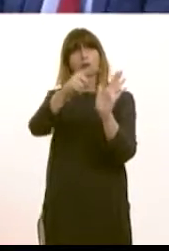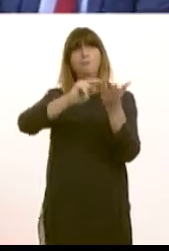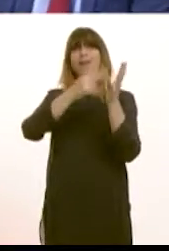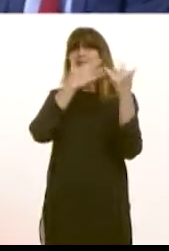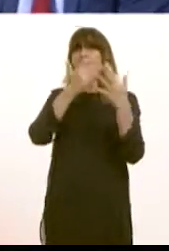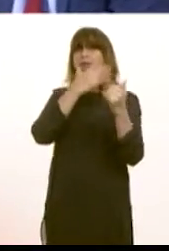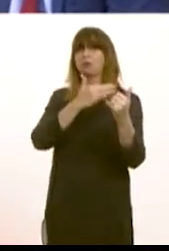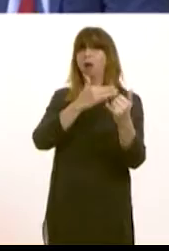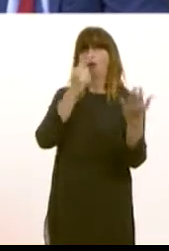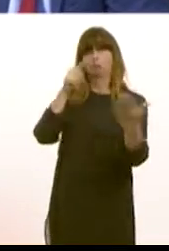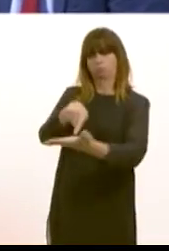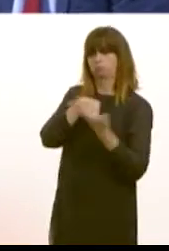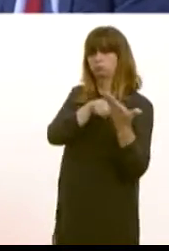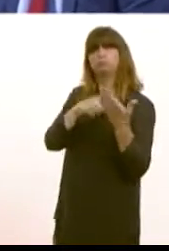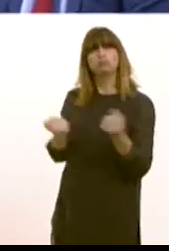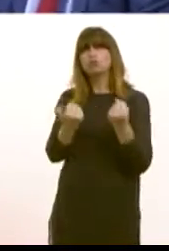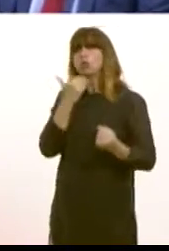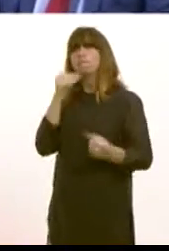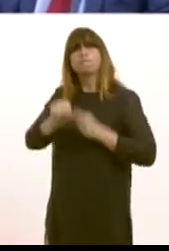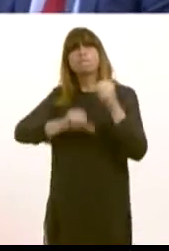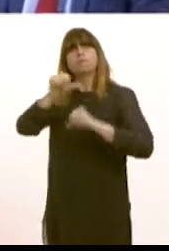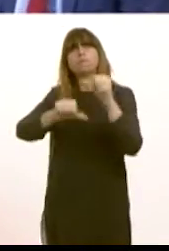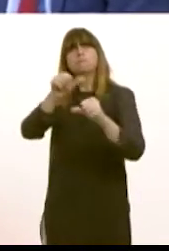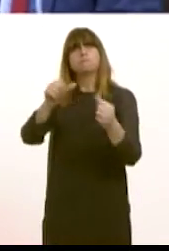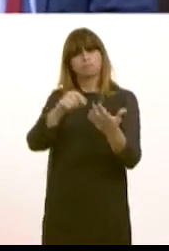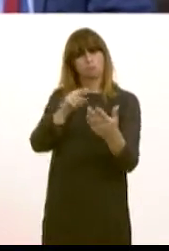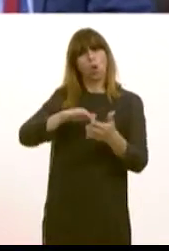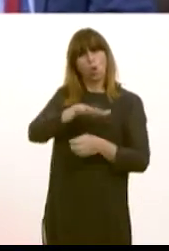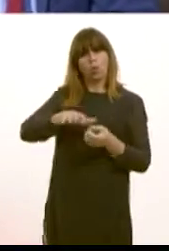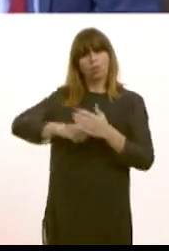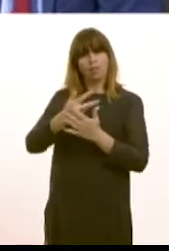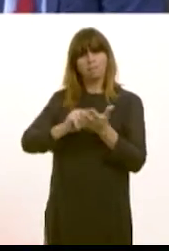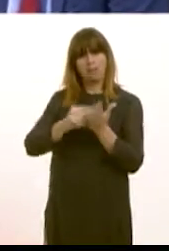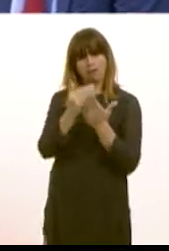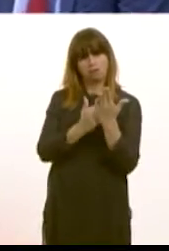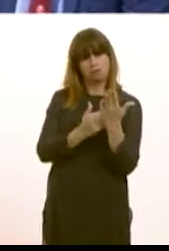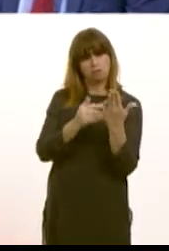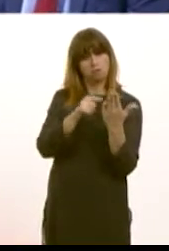I think thatís a robust system to make sure that an LDP has been tested as rigorously